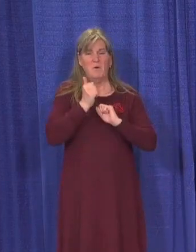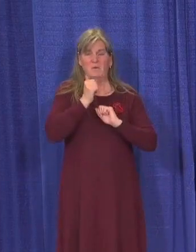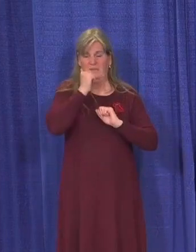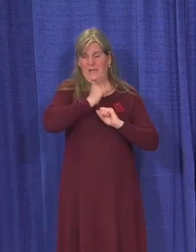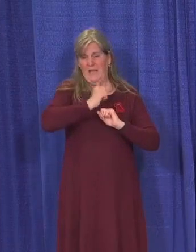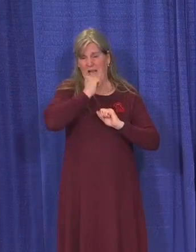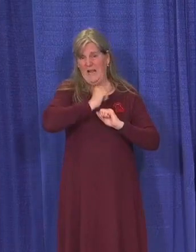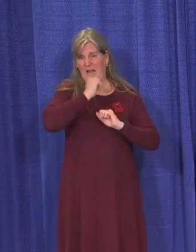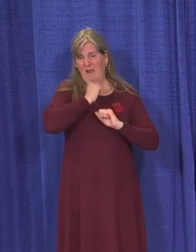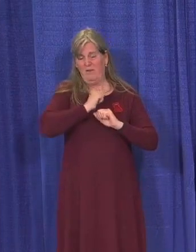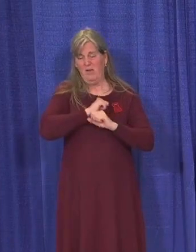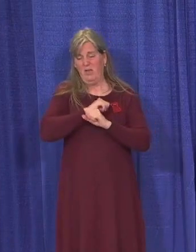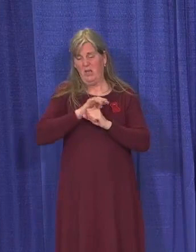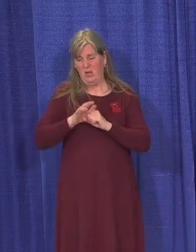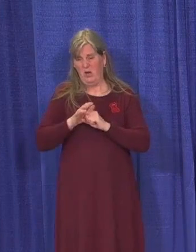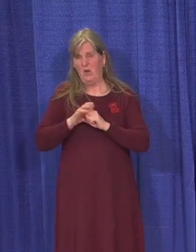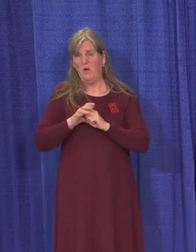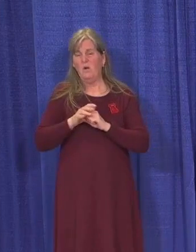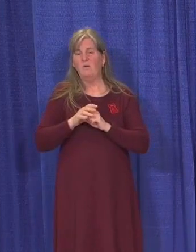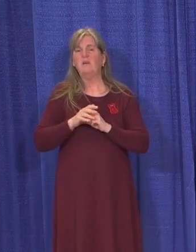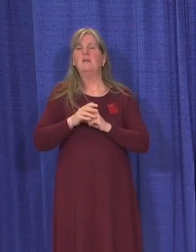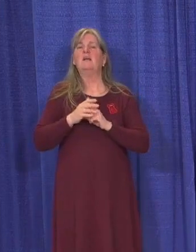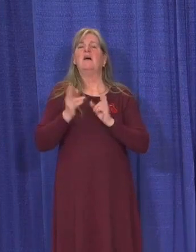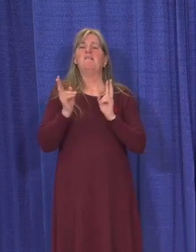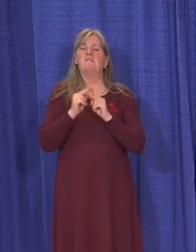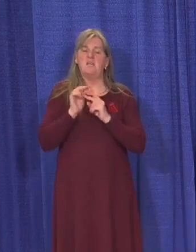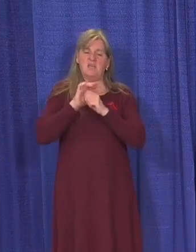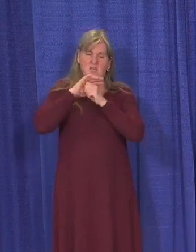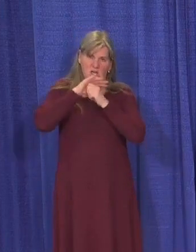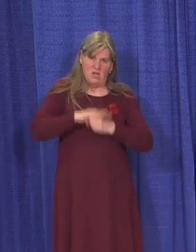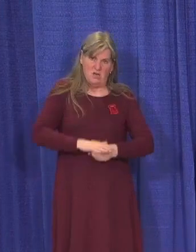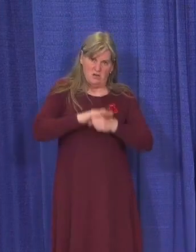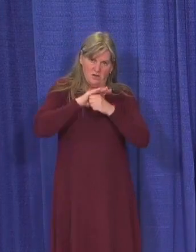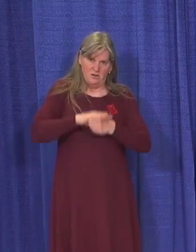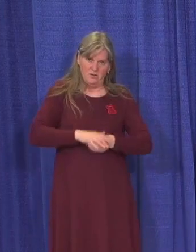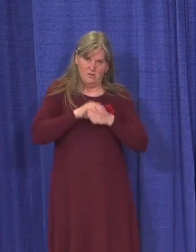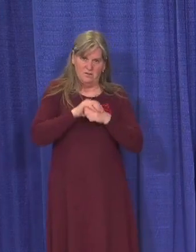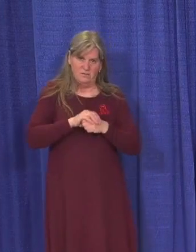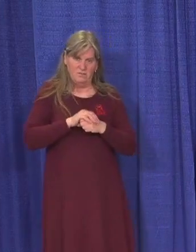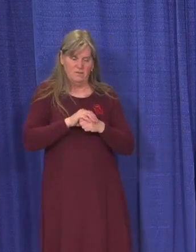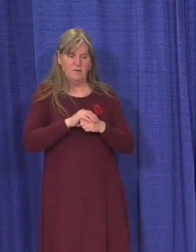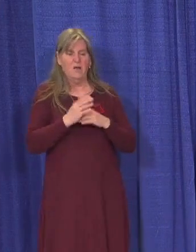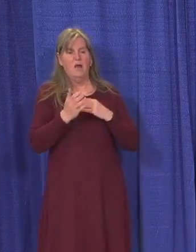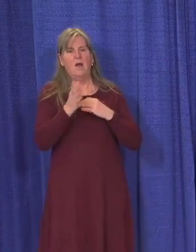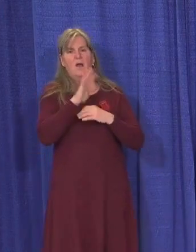mental health. Over one fifth of survey respondents that we administered